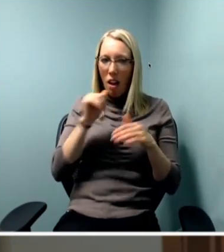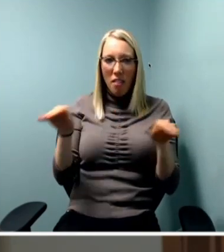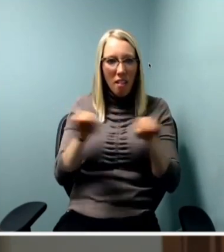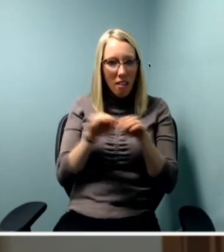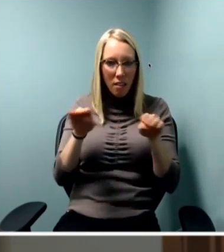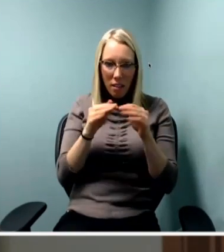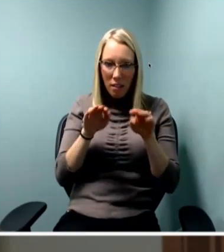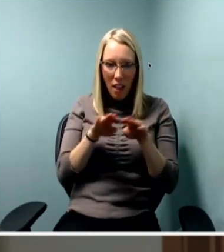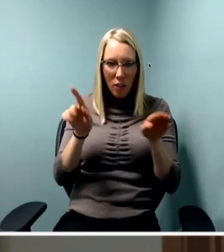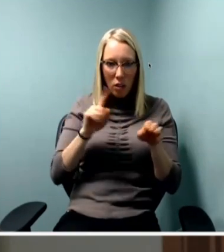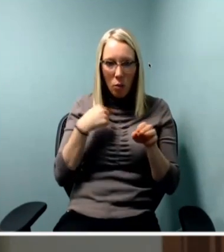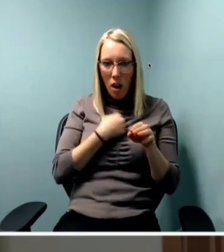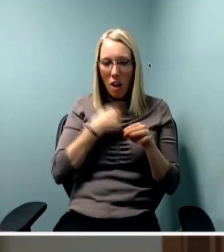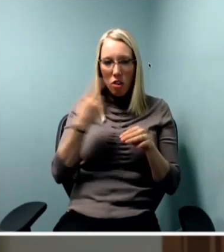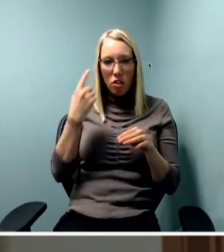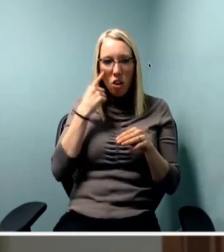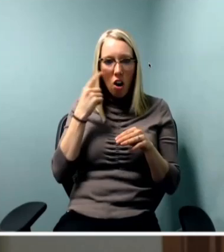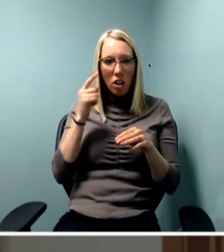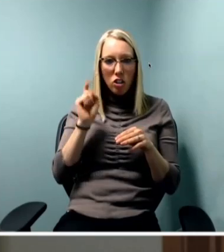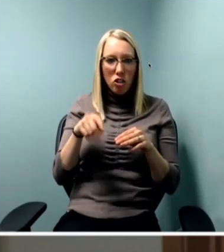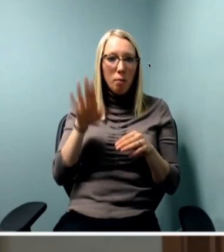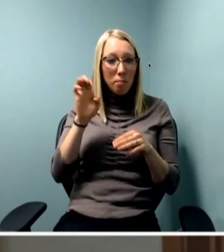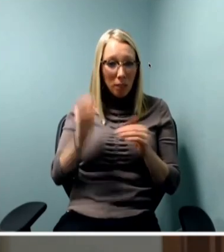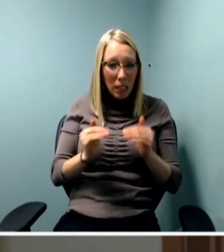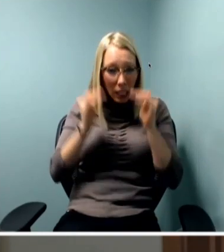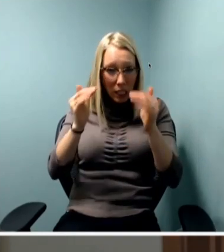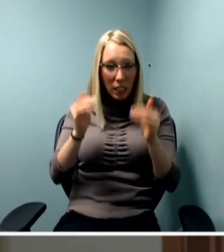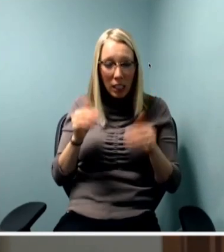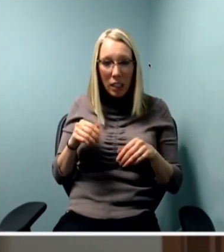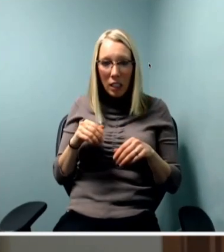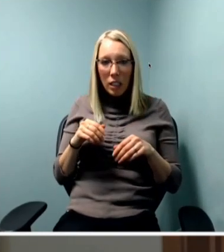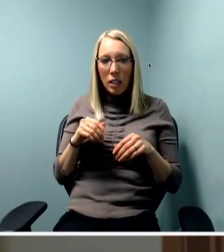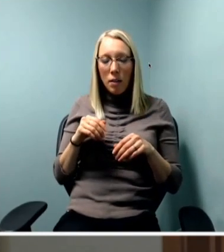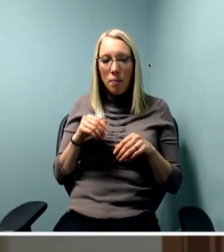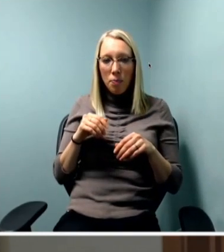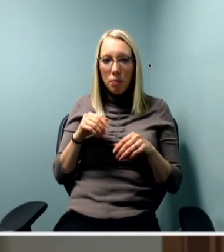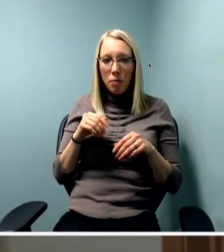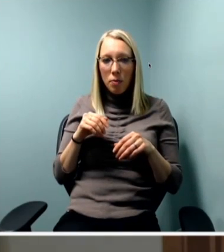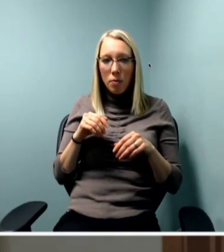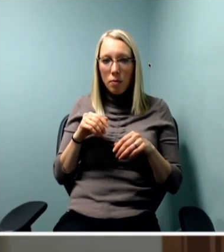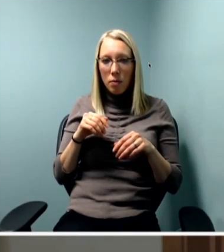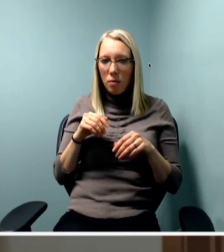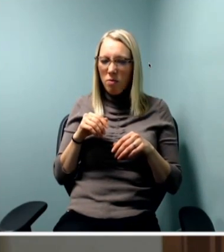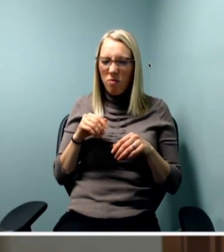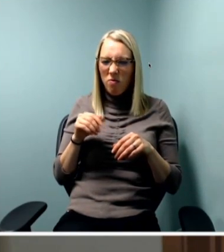And the first repertory out that I commissioned,